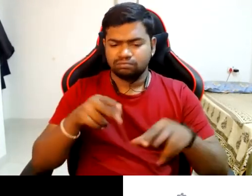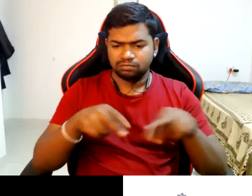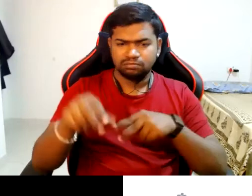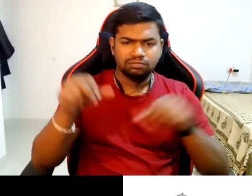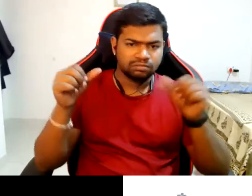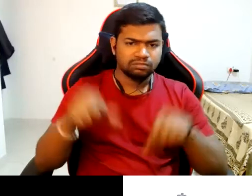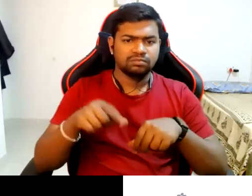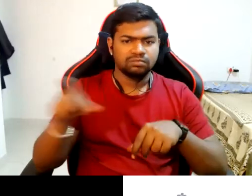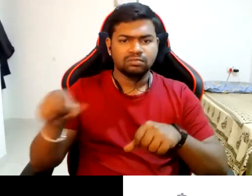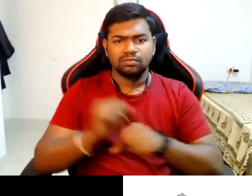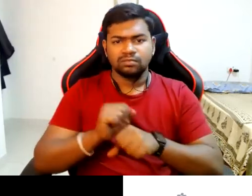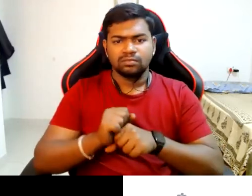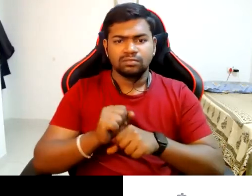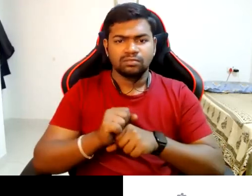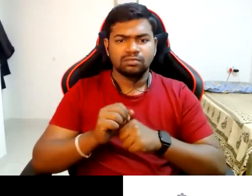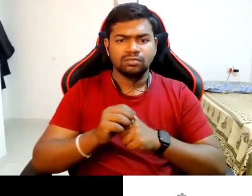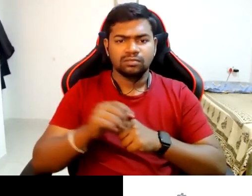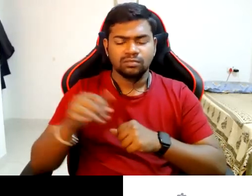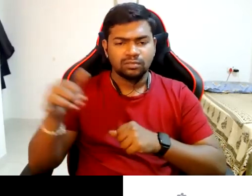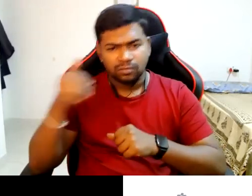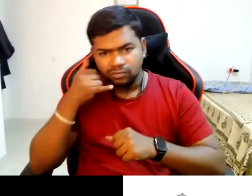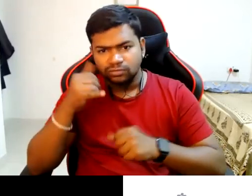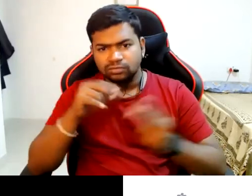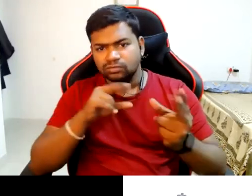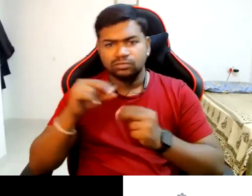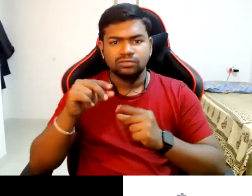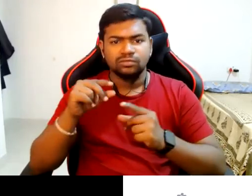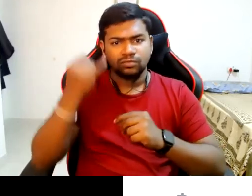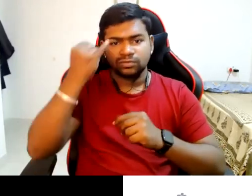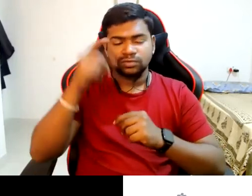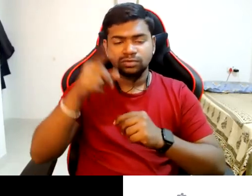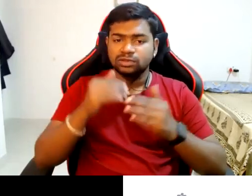that they would crawl on the floor and still they were senior project manager.